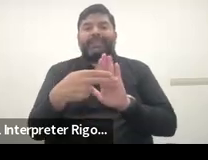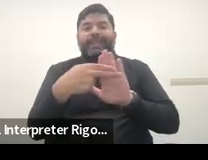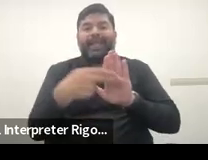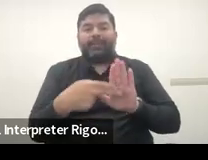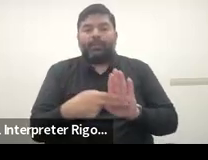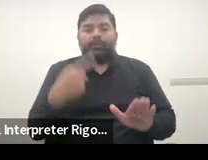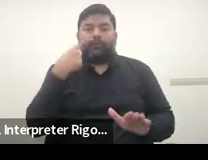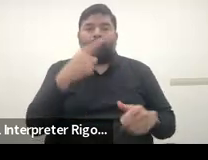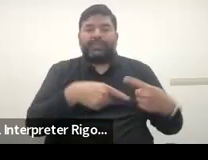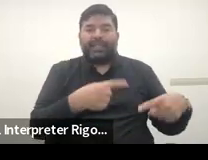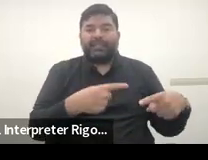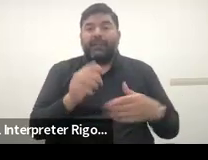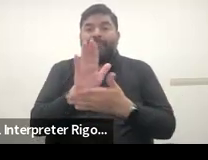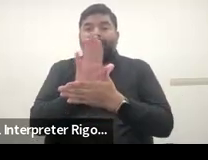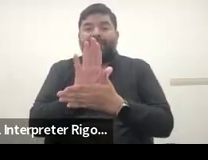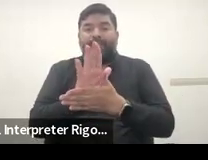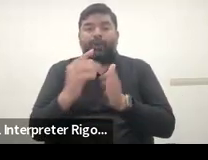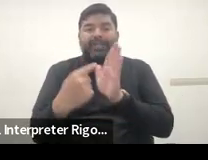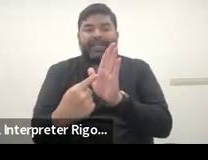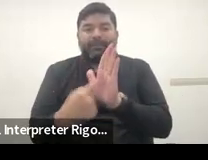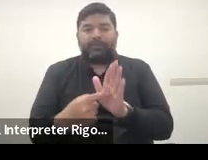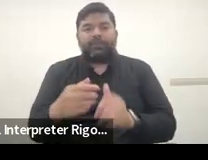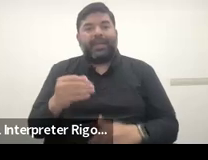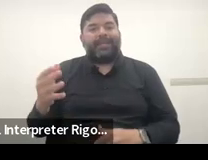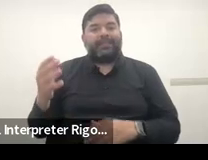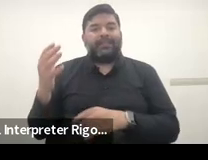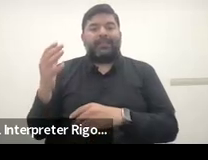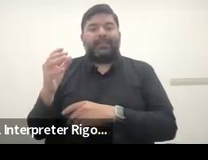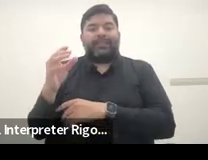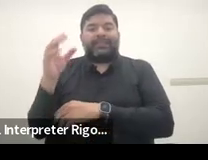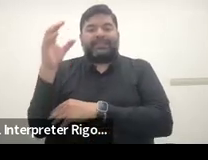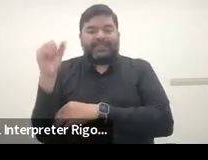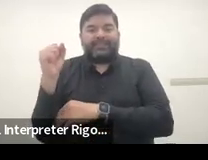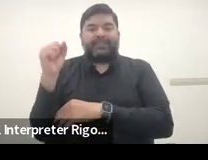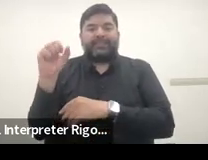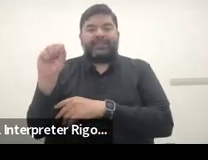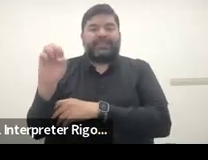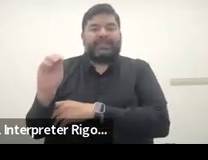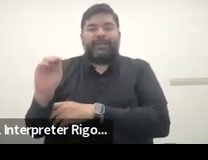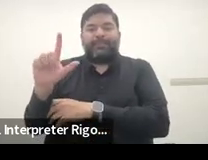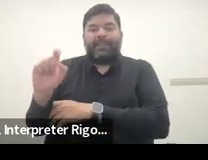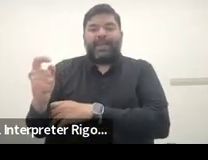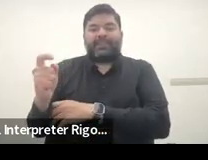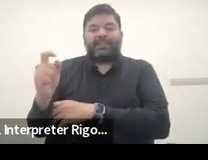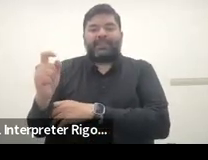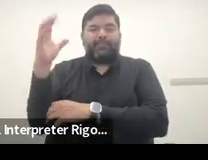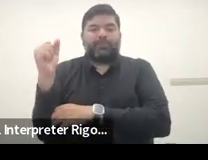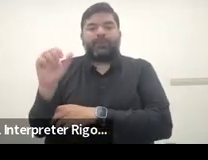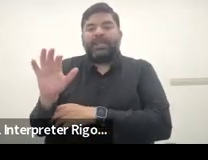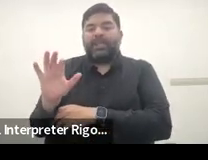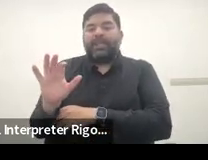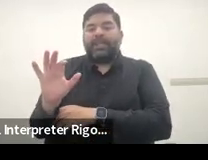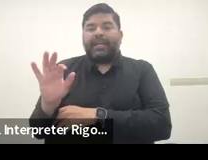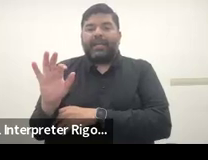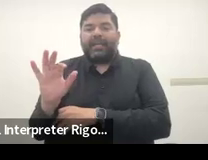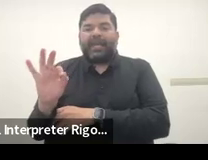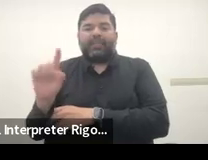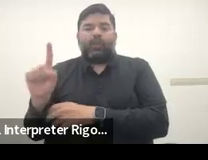video examples—and The Sem-Lex Benchmark we have 91,000 videos for vocabulary about 3,000 signs—